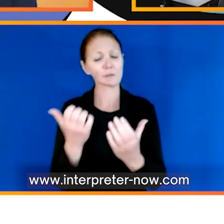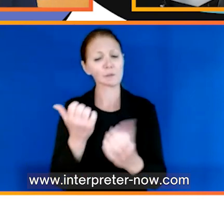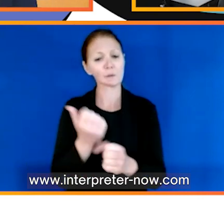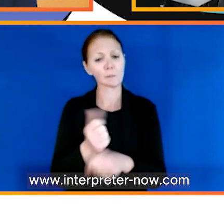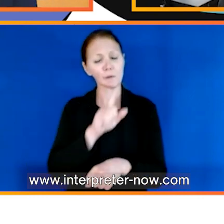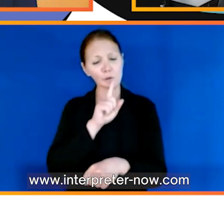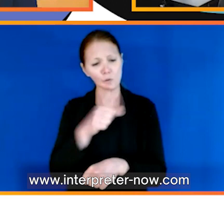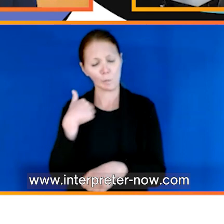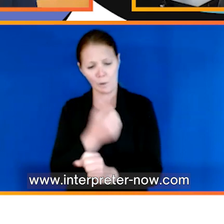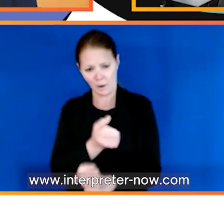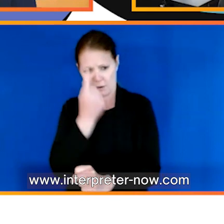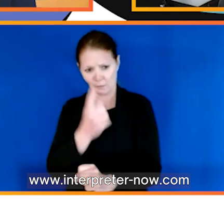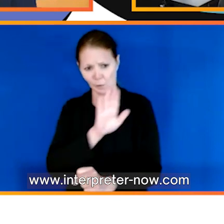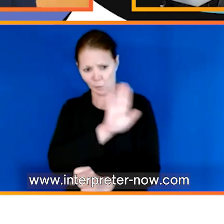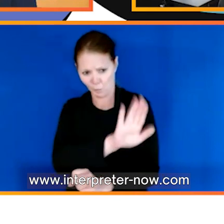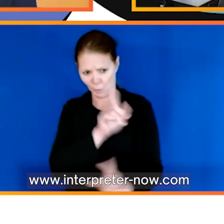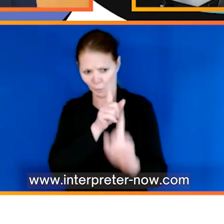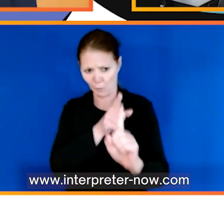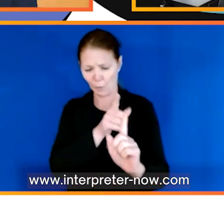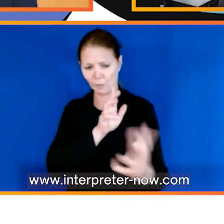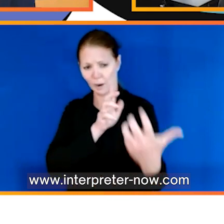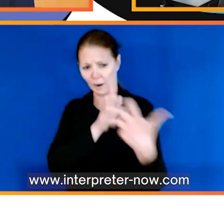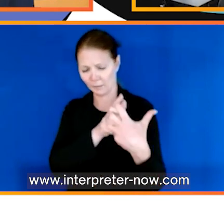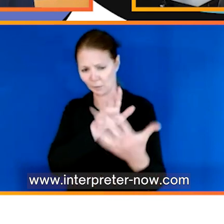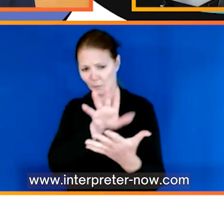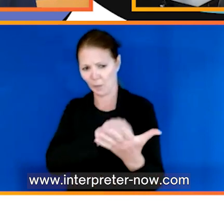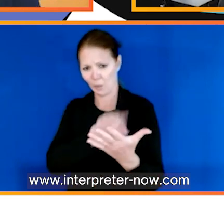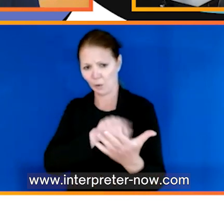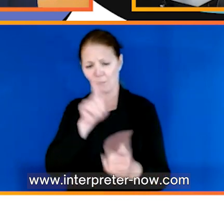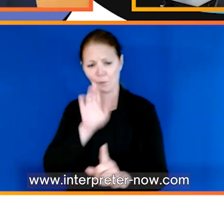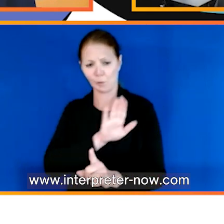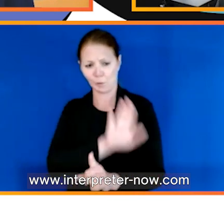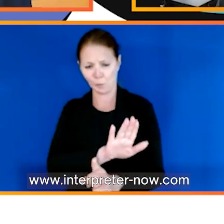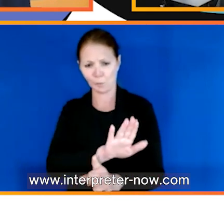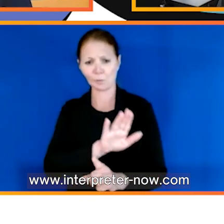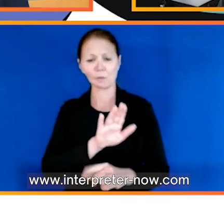your goals and customizing our learning for you.